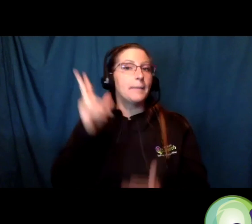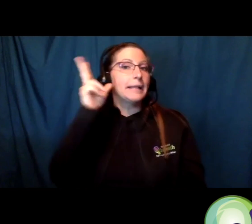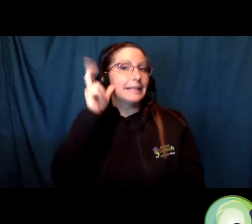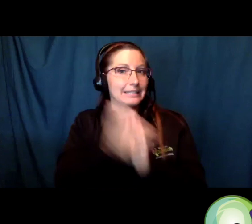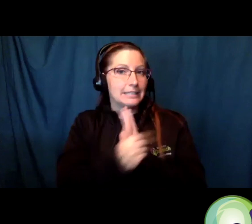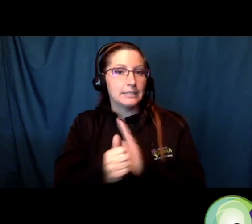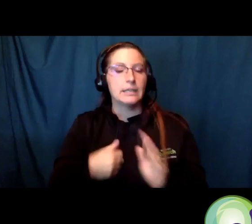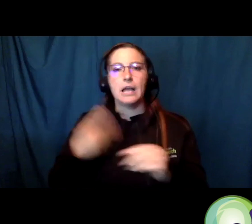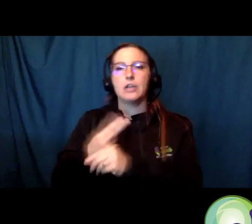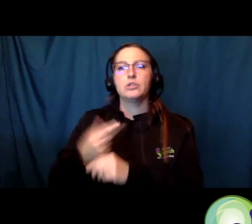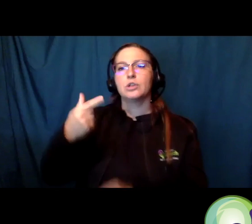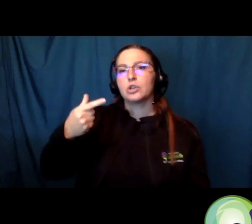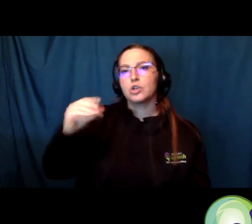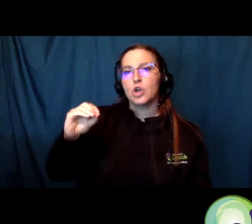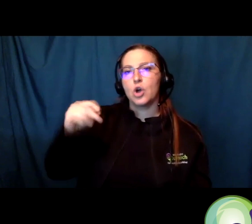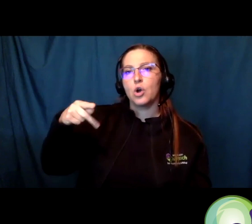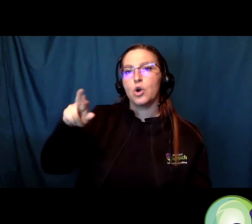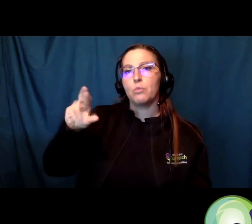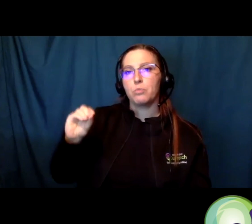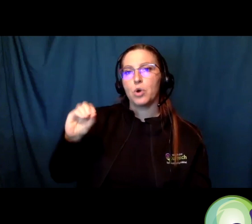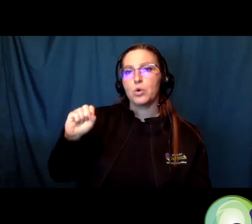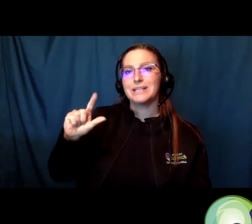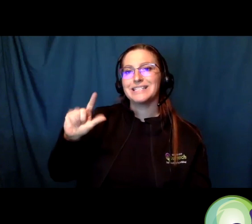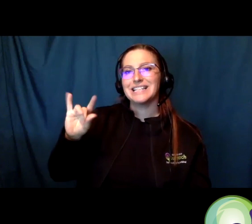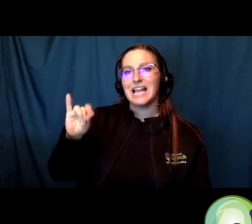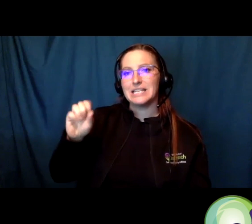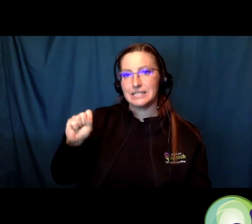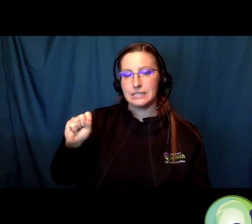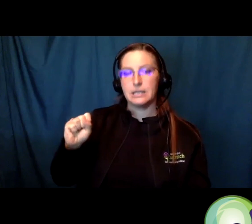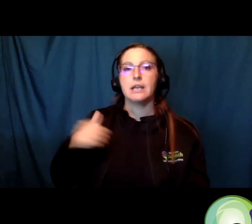slides and I would animate the pictures in so they would listen,